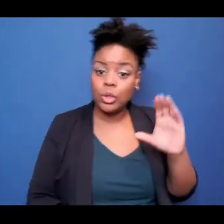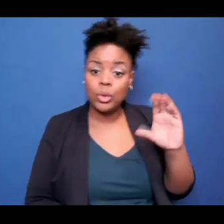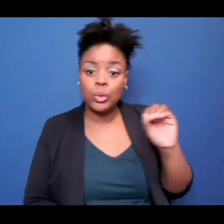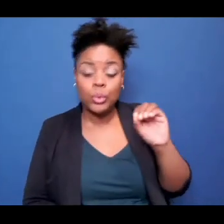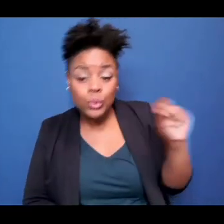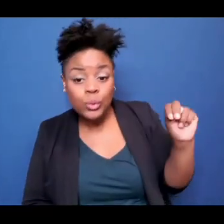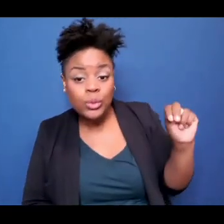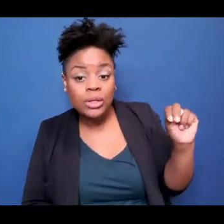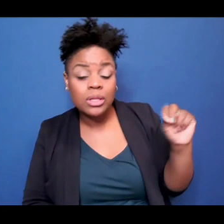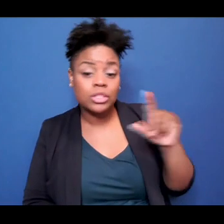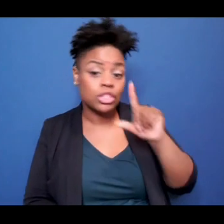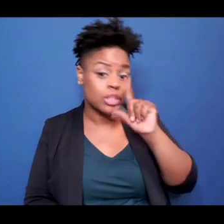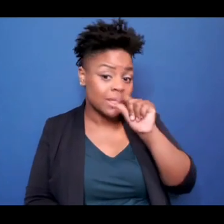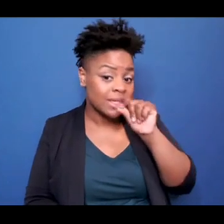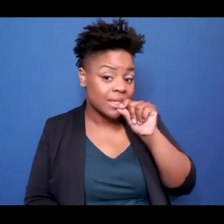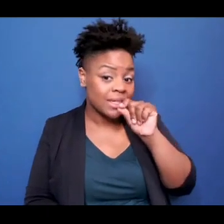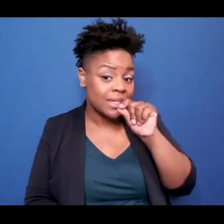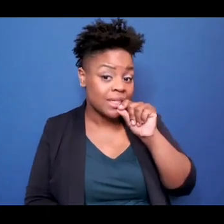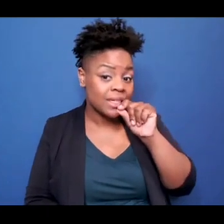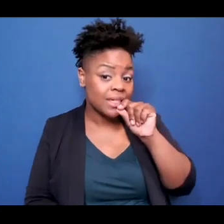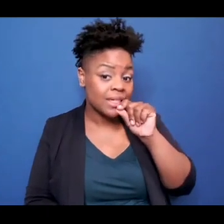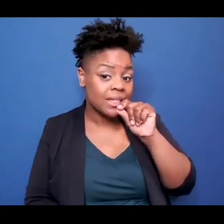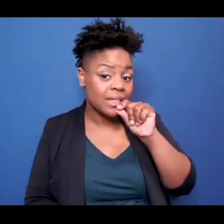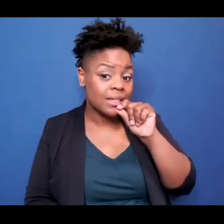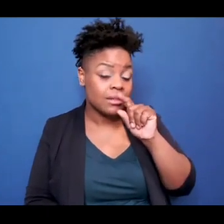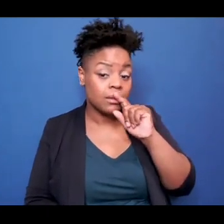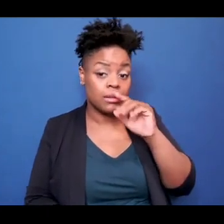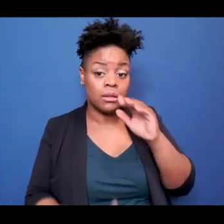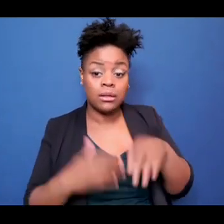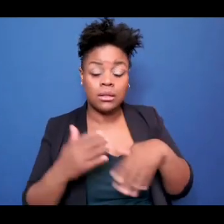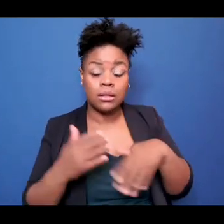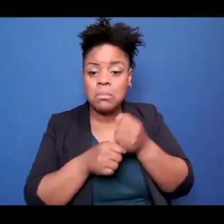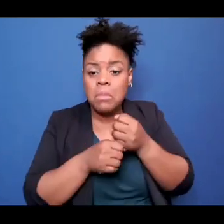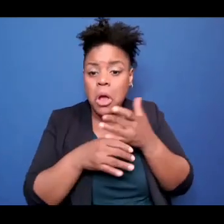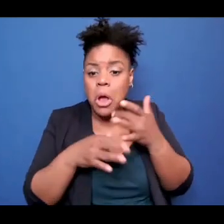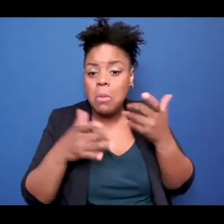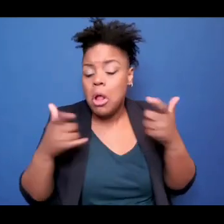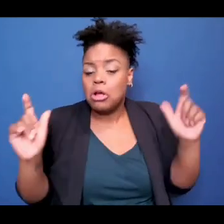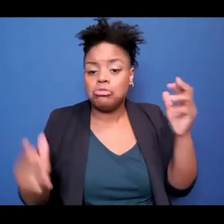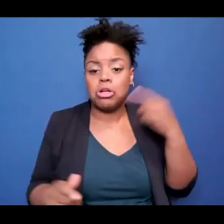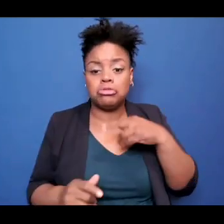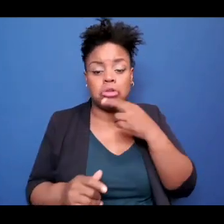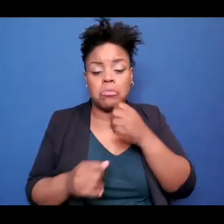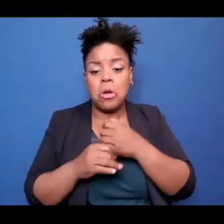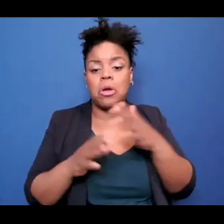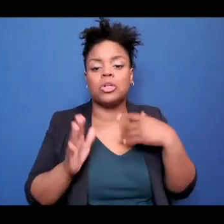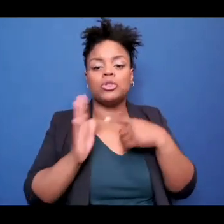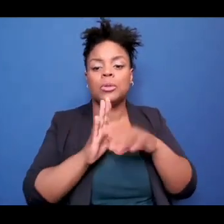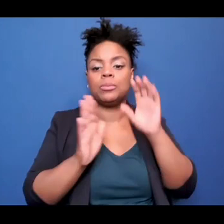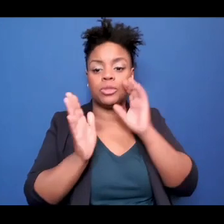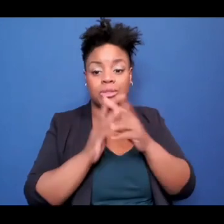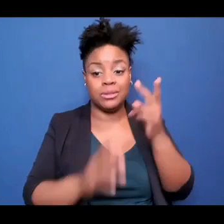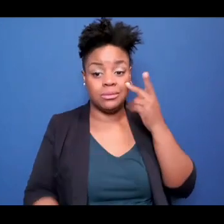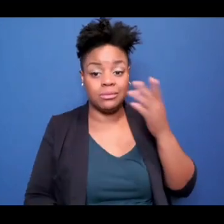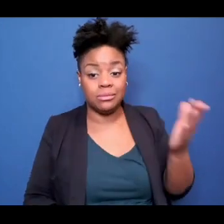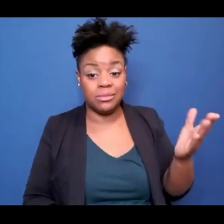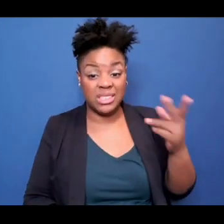CHICKEN. SMALL STAND GREW INTO THE LARGE HE RESTAURANT DEPICTED HERE. WHAT YOU SEE ON THE LEFT OF THE